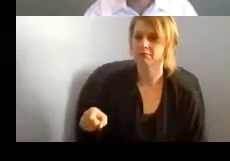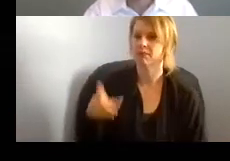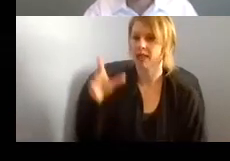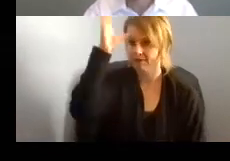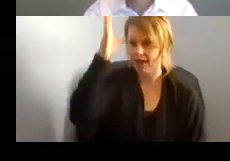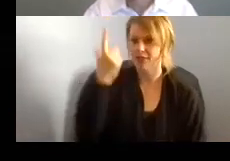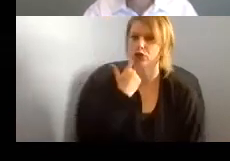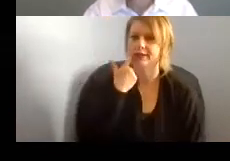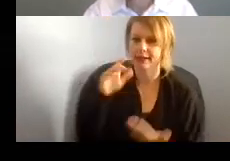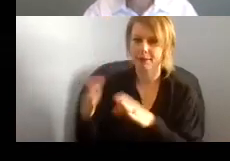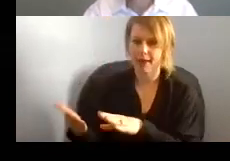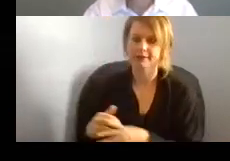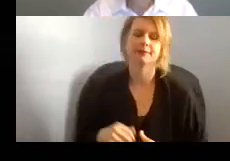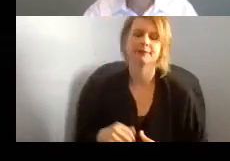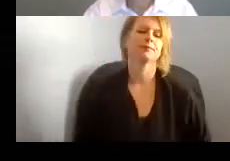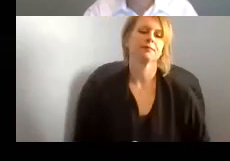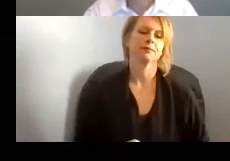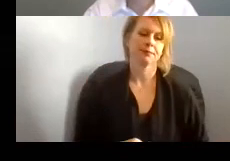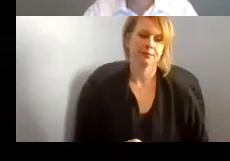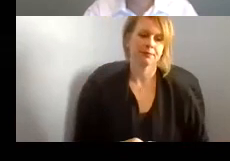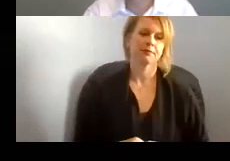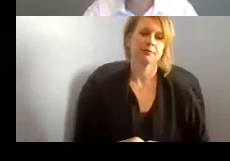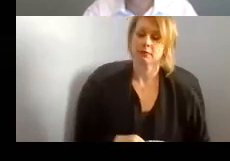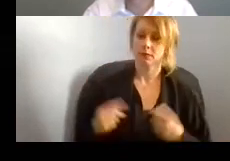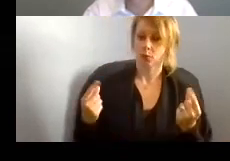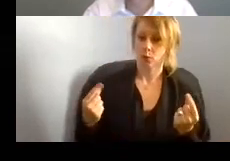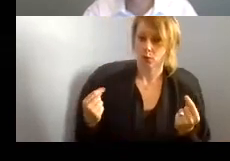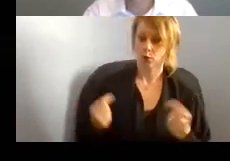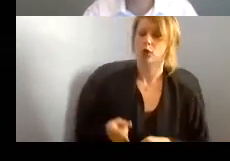And what he worked out with her was that she wore a hoodie to class.